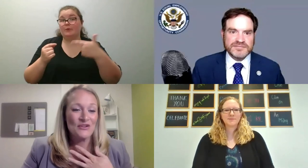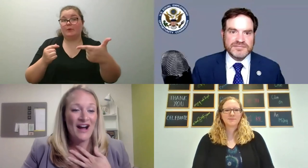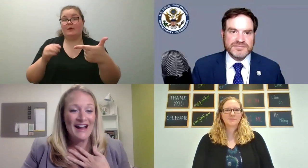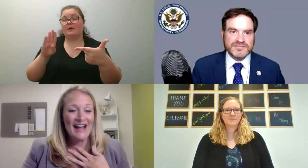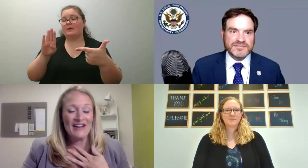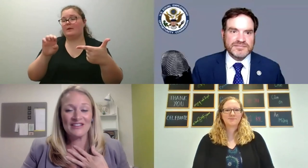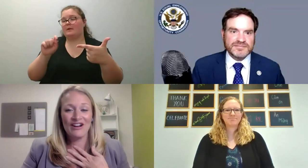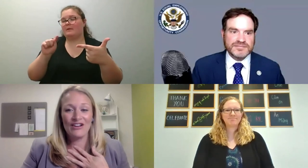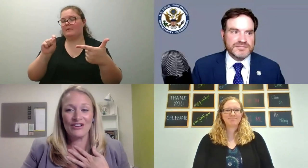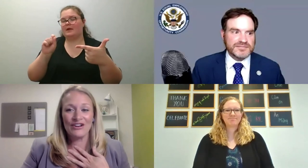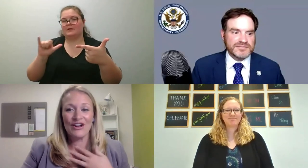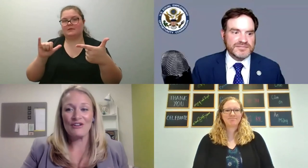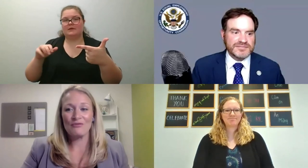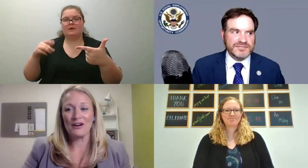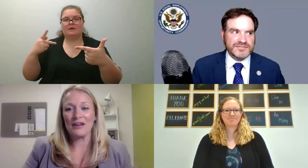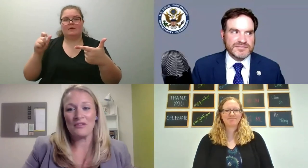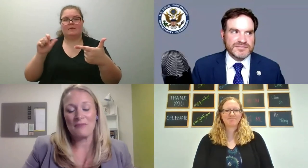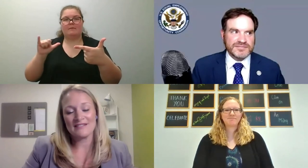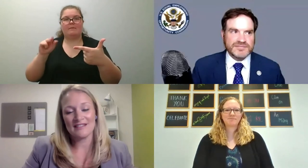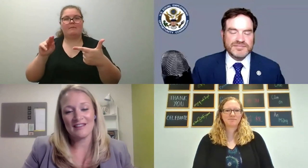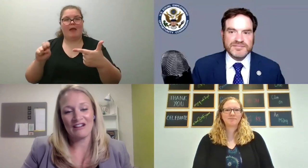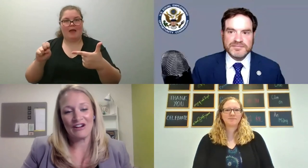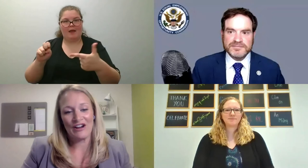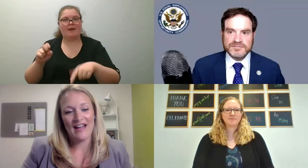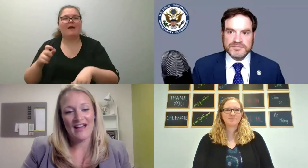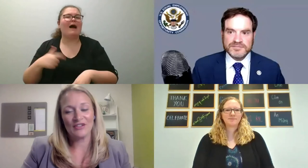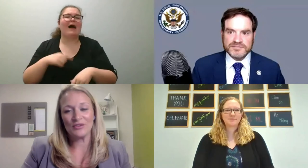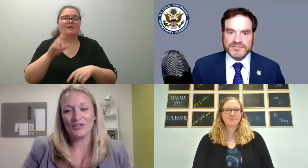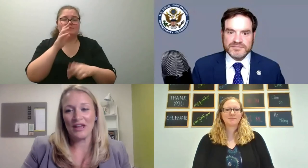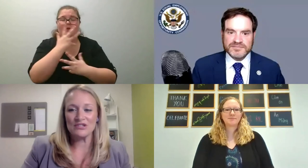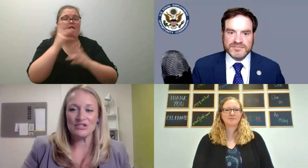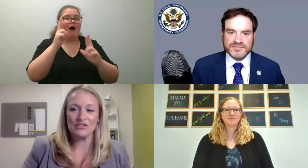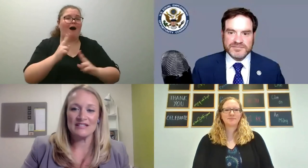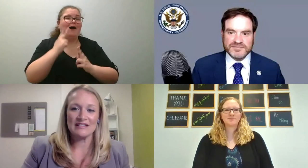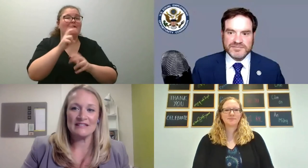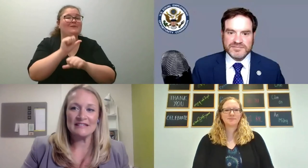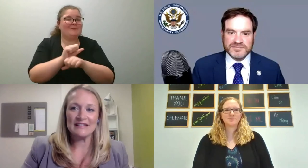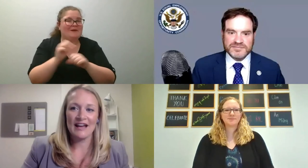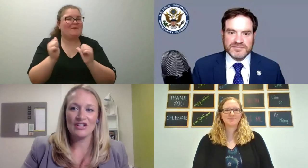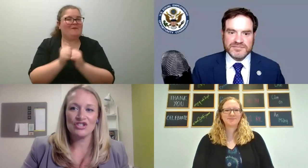So I have the honor of working with Betsy here at LUNA Language Services.